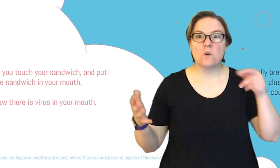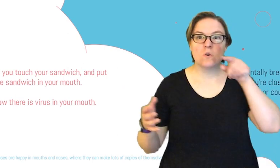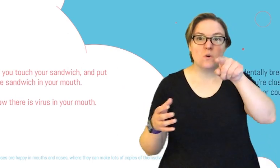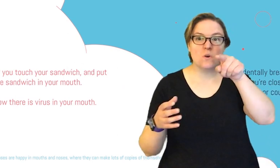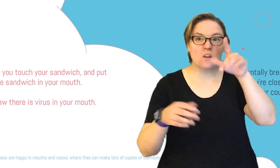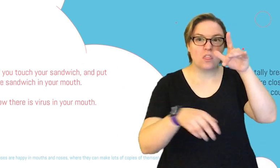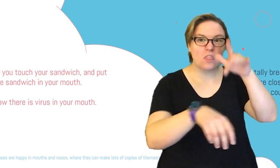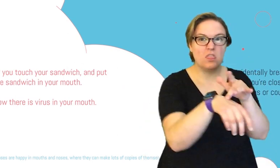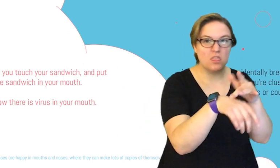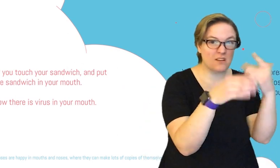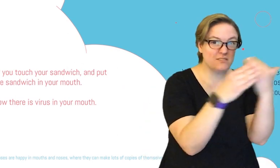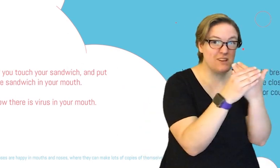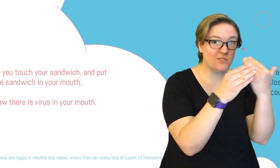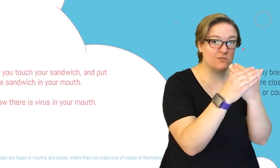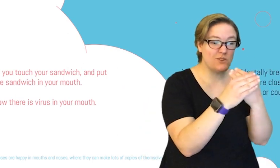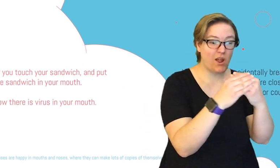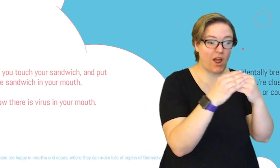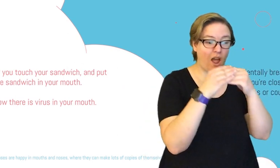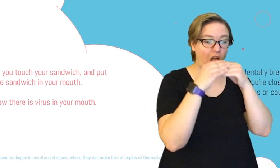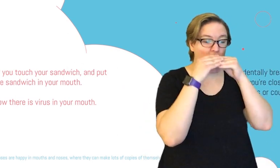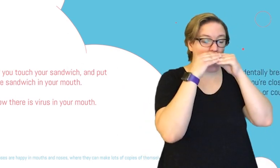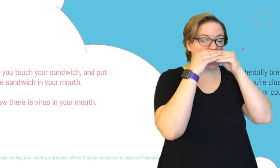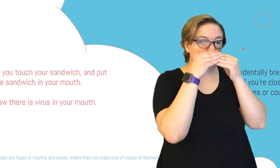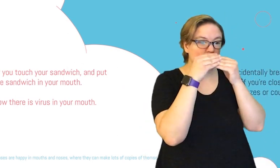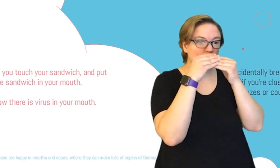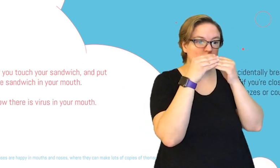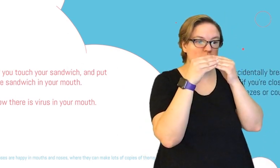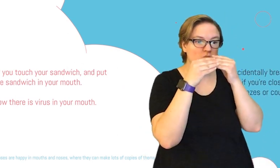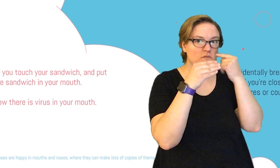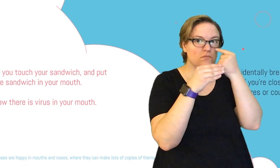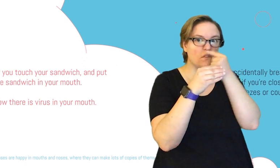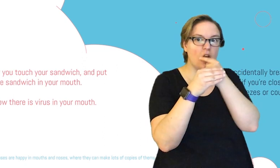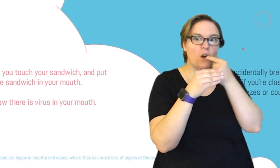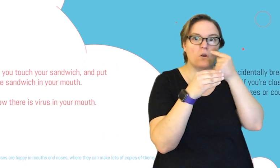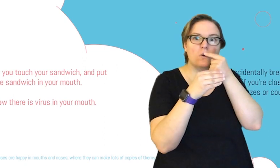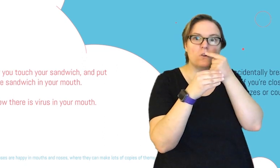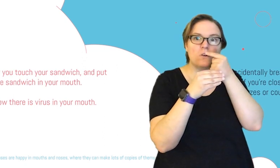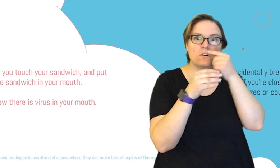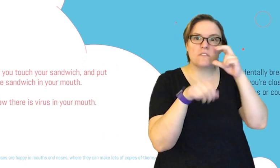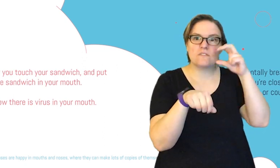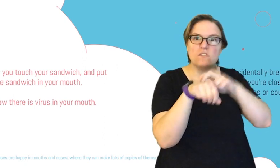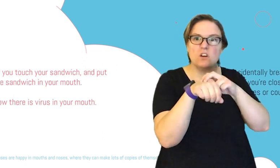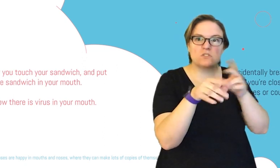Or you touch a sandwich and put the sandwich in your mouth.